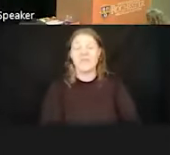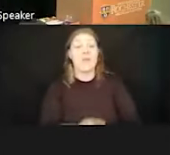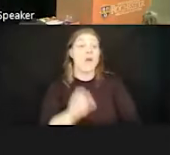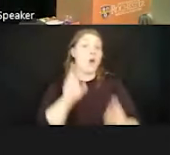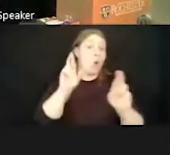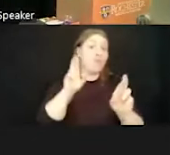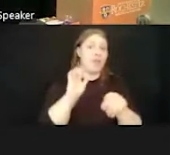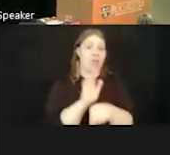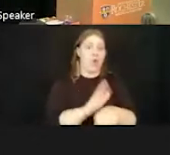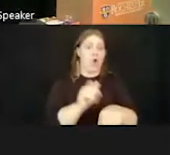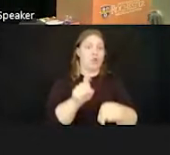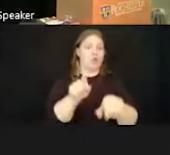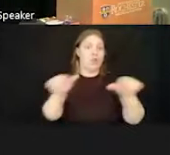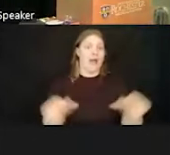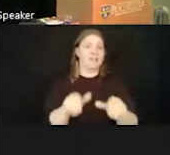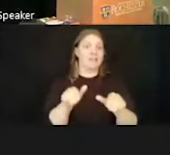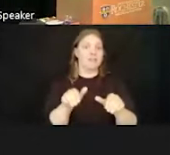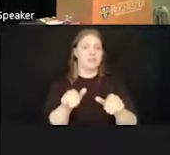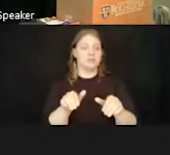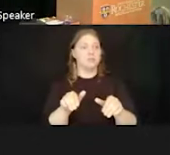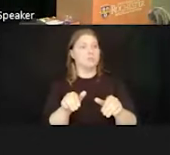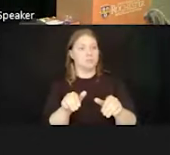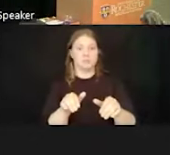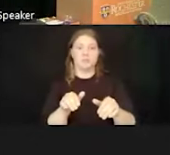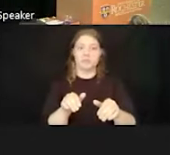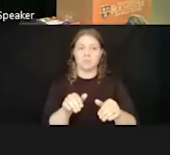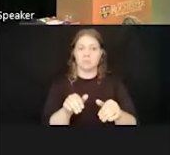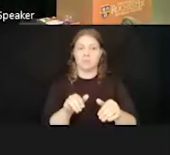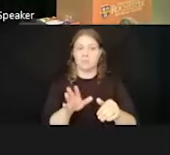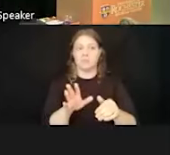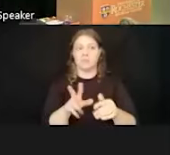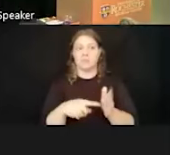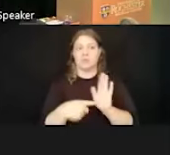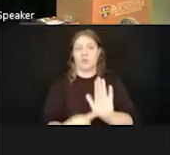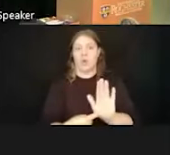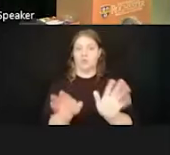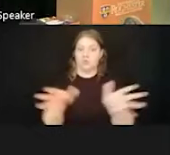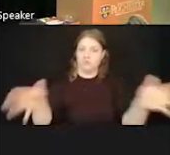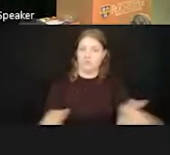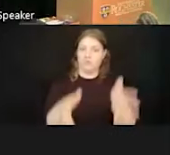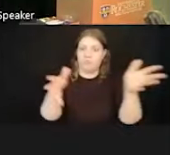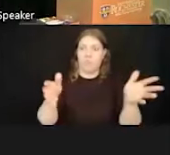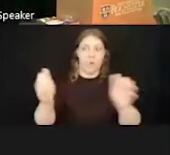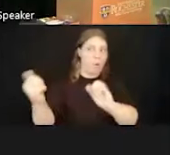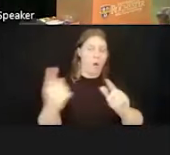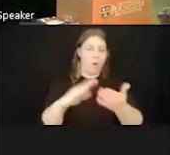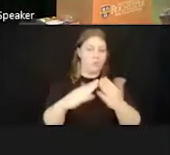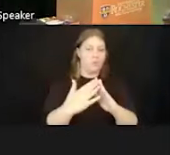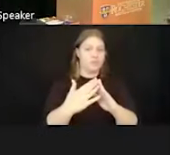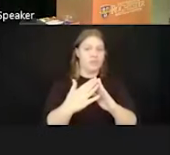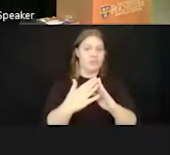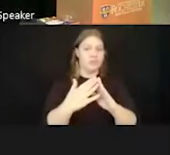to action reflects the encouragement to ensure that all communities are being um represented as